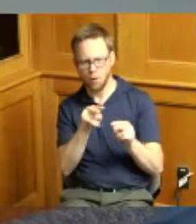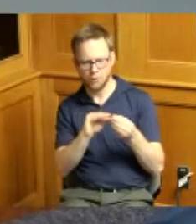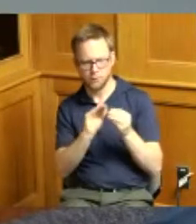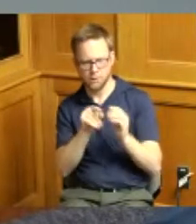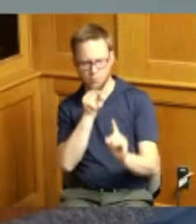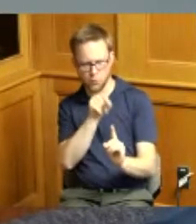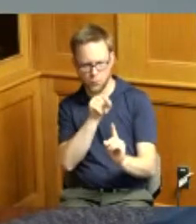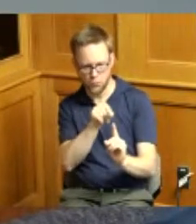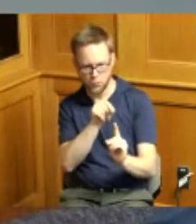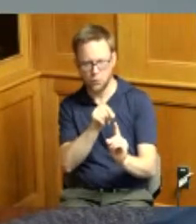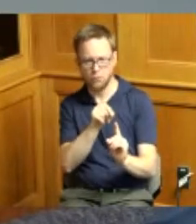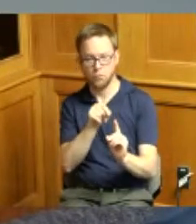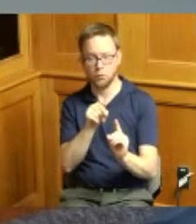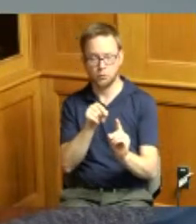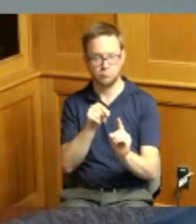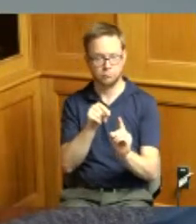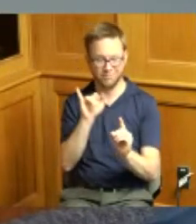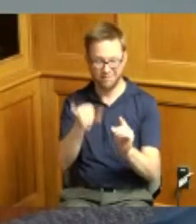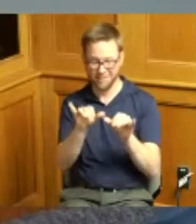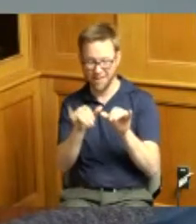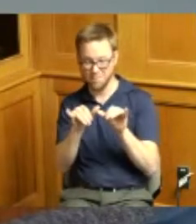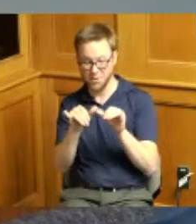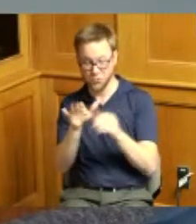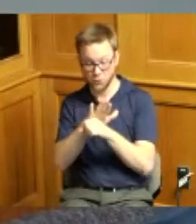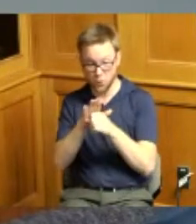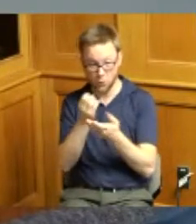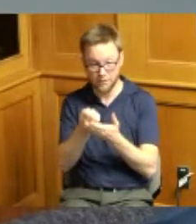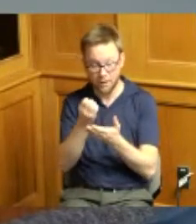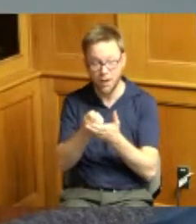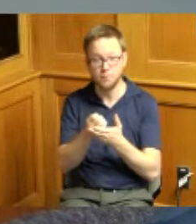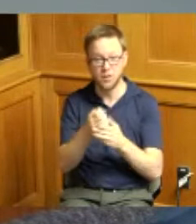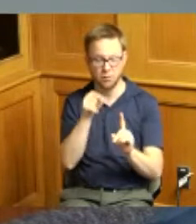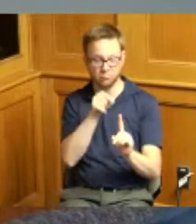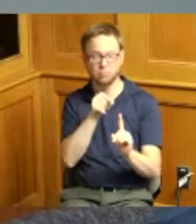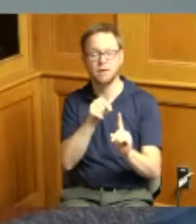locally how we're faring in the economy is our building permits and the planning and development